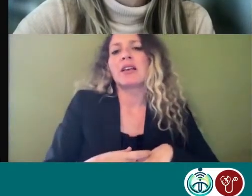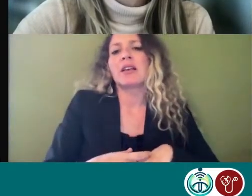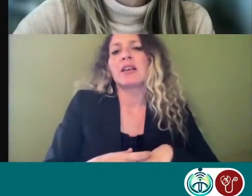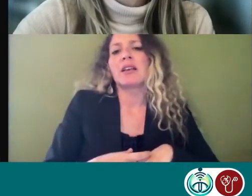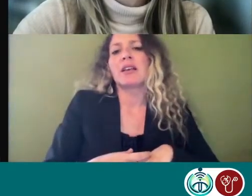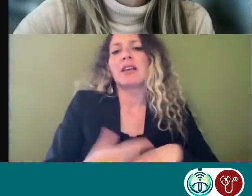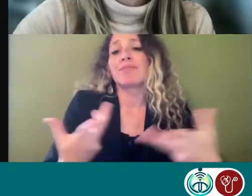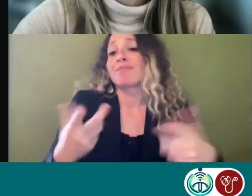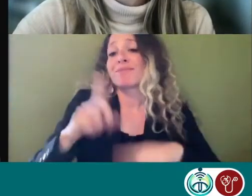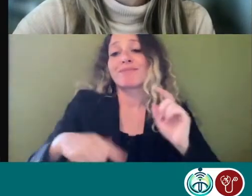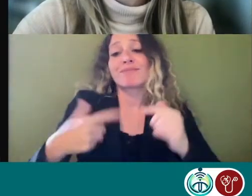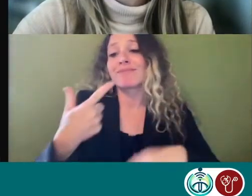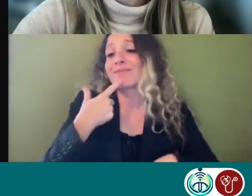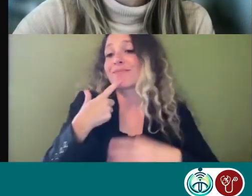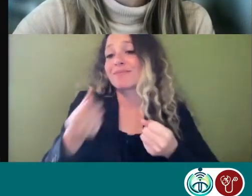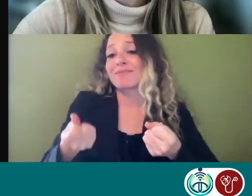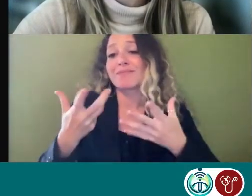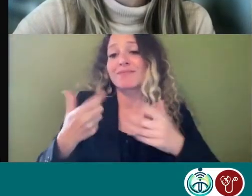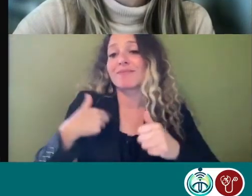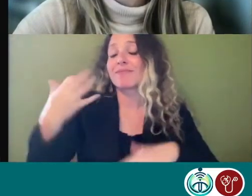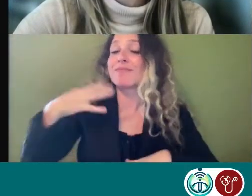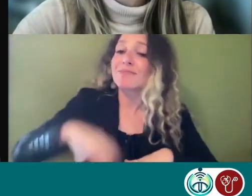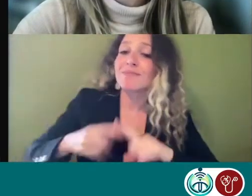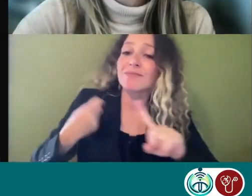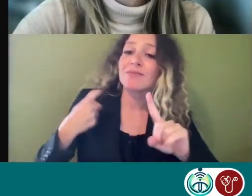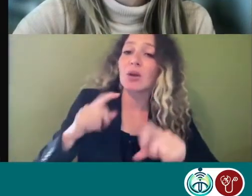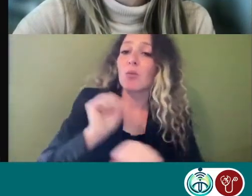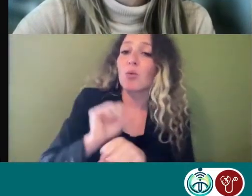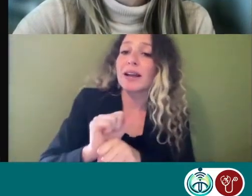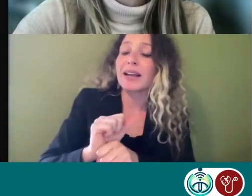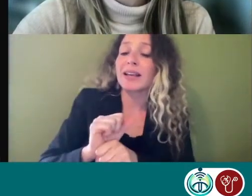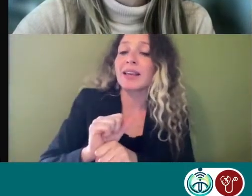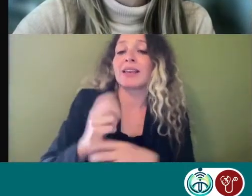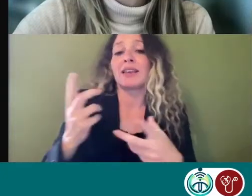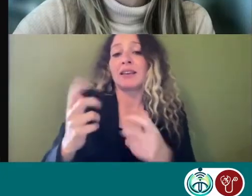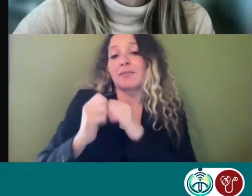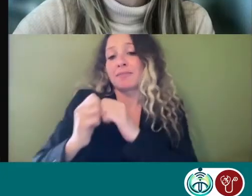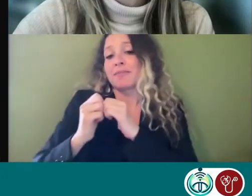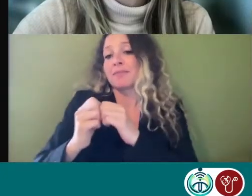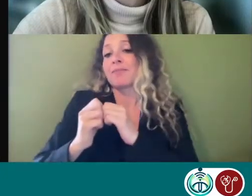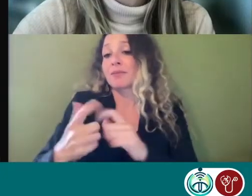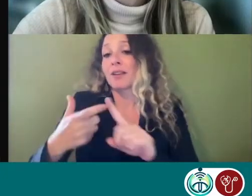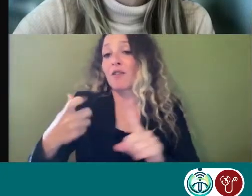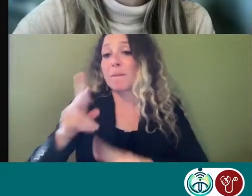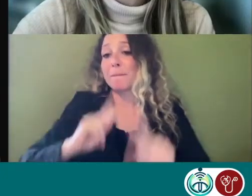from being able to really work side-by-side with people with autism and intellectual disabilities